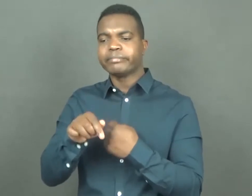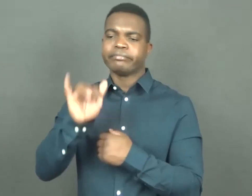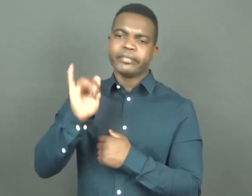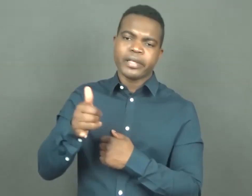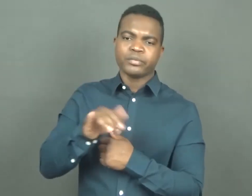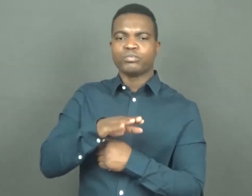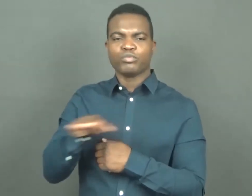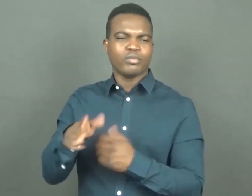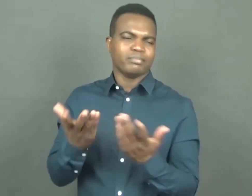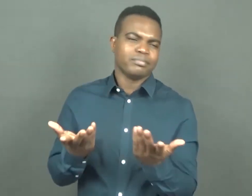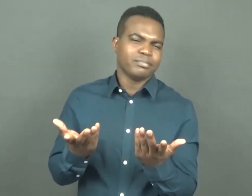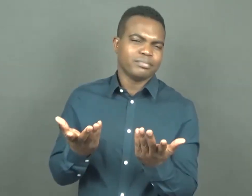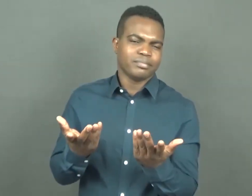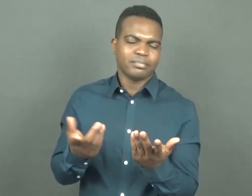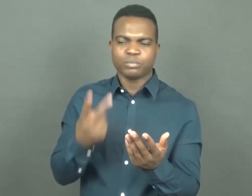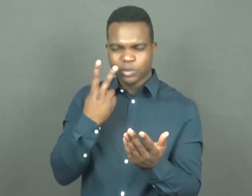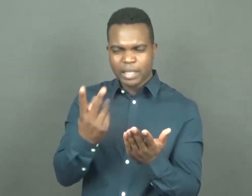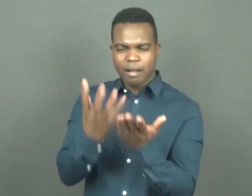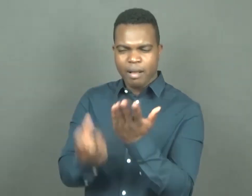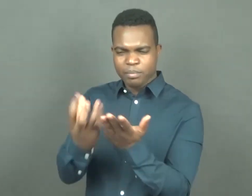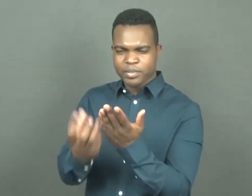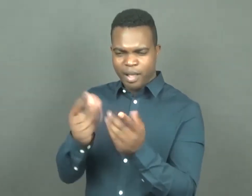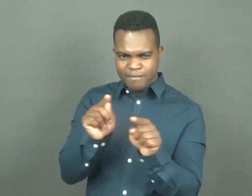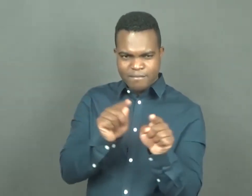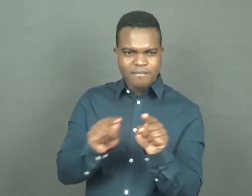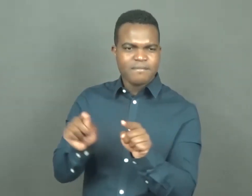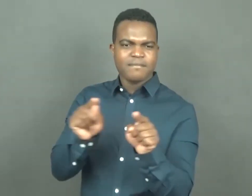So, we just need to be a little bit cautious, when we're interpreting what it really means.